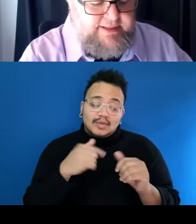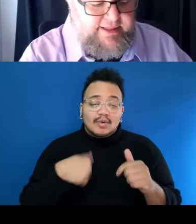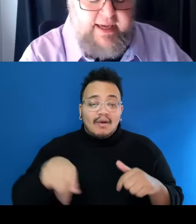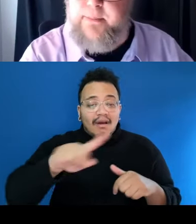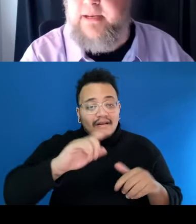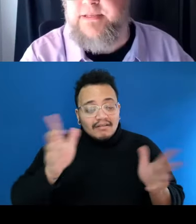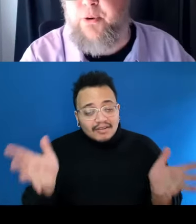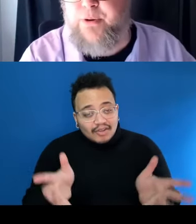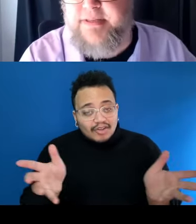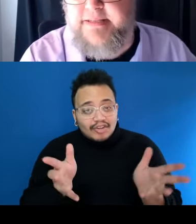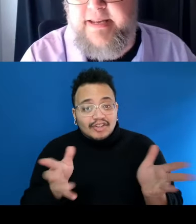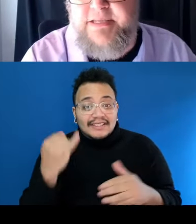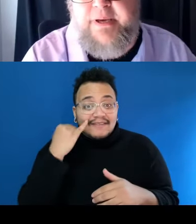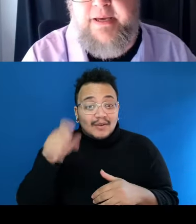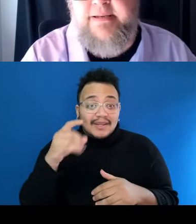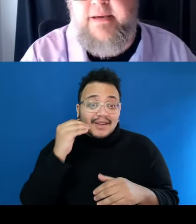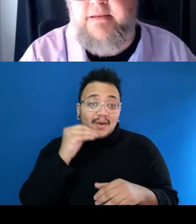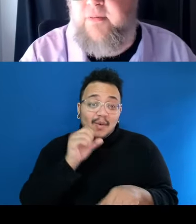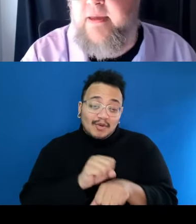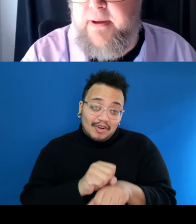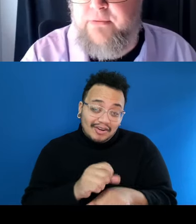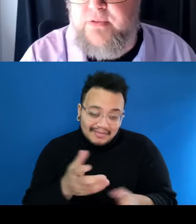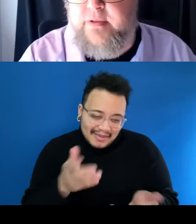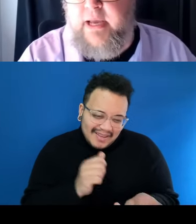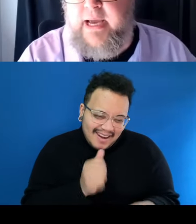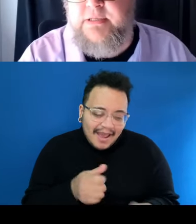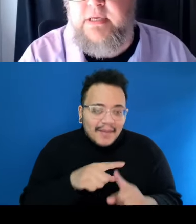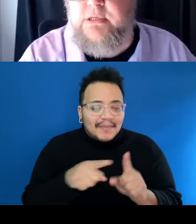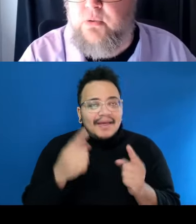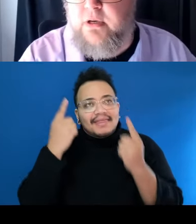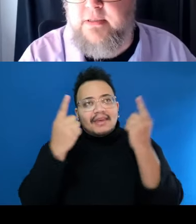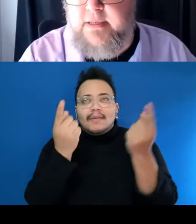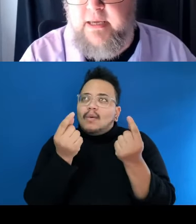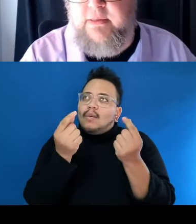not that anybody needs homework these days, but to think about those little actions that you all can take,